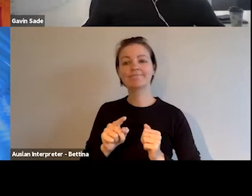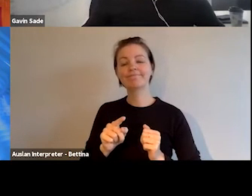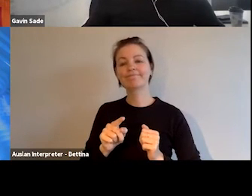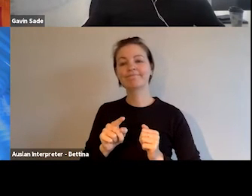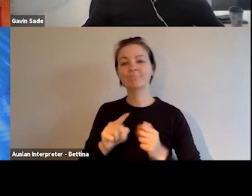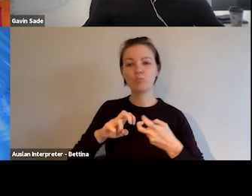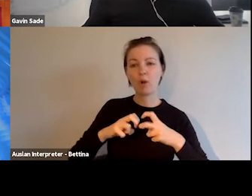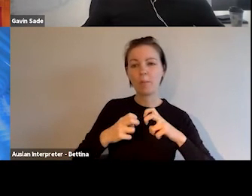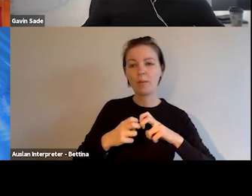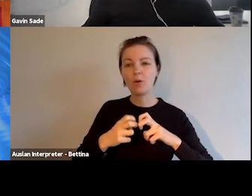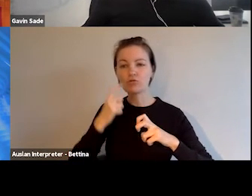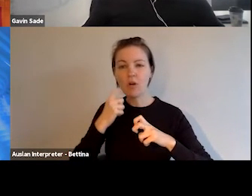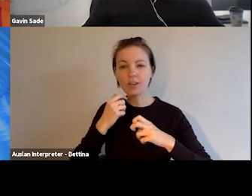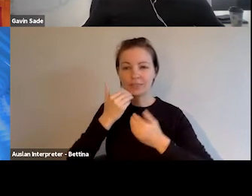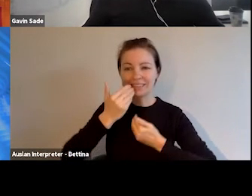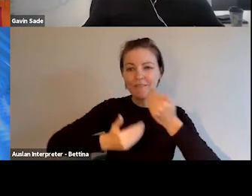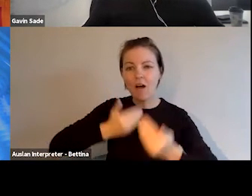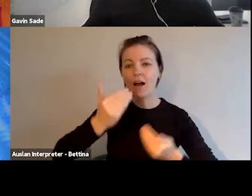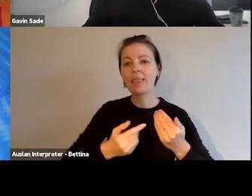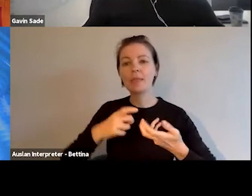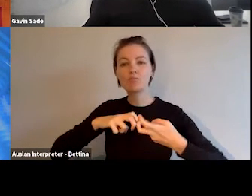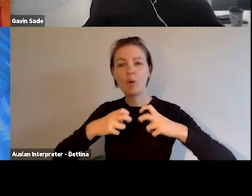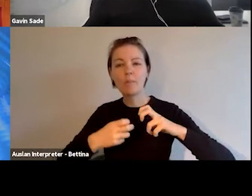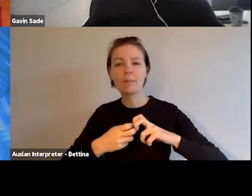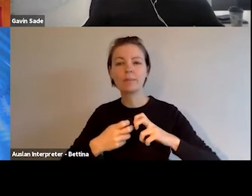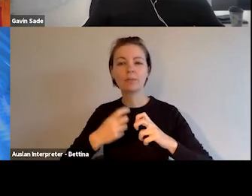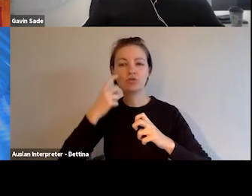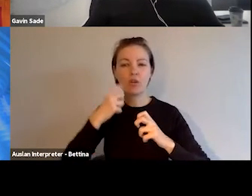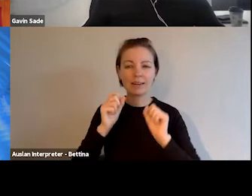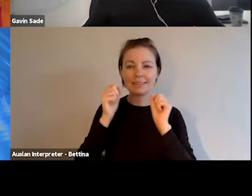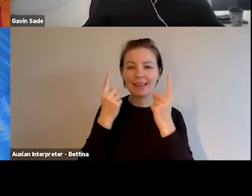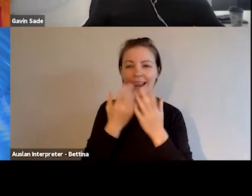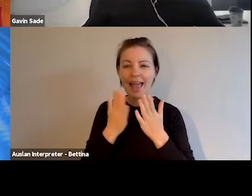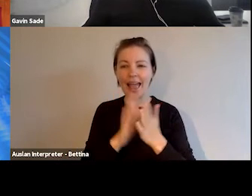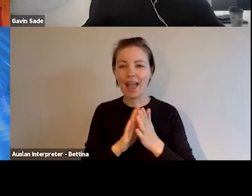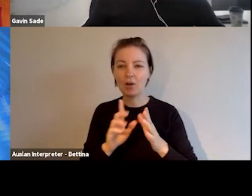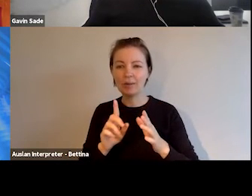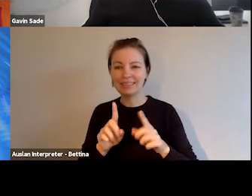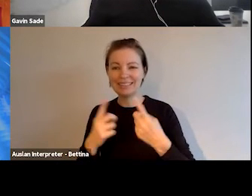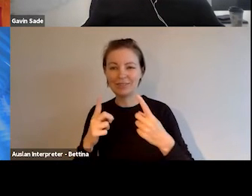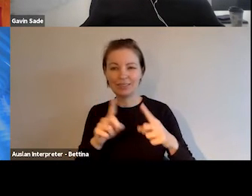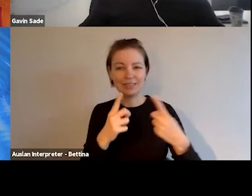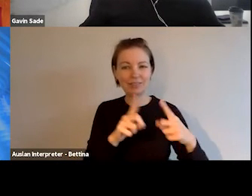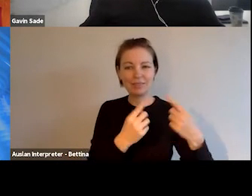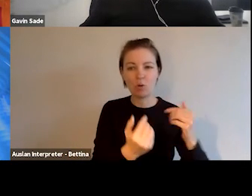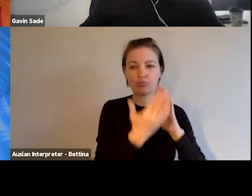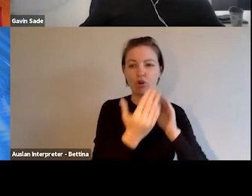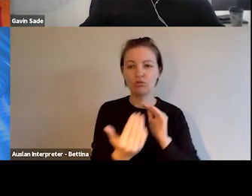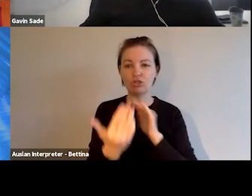Essentially defining that problem. And understanding how the different disciplines approaches could be brought to bear to a creative